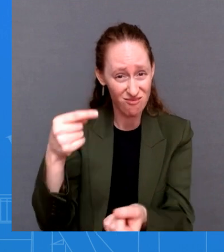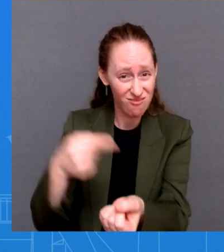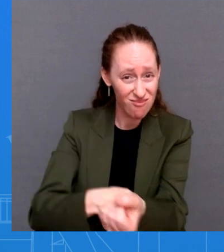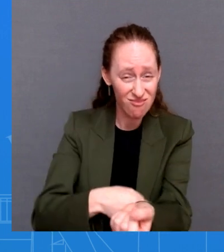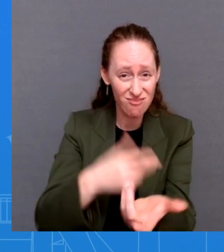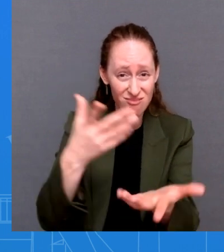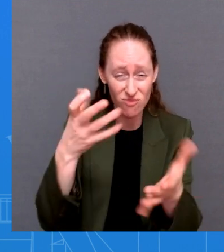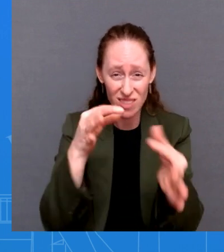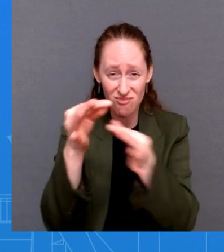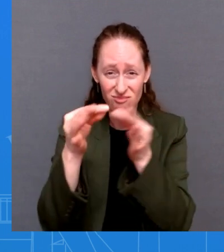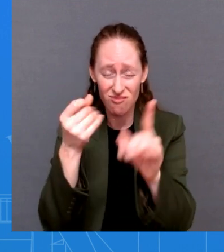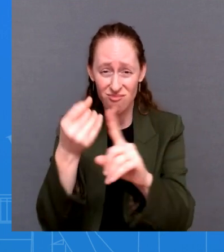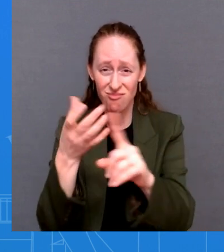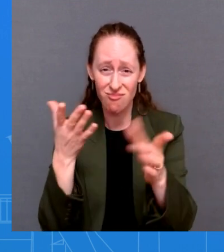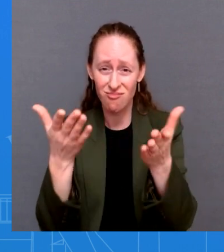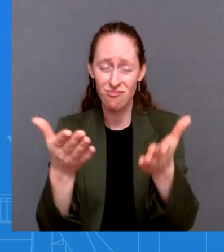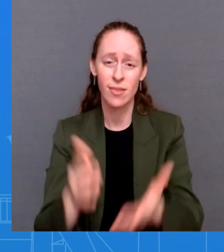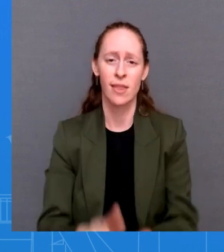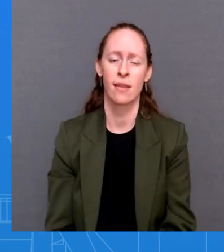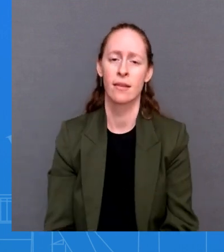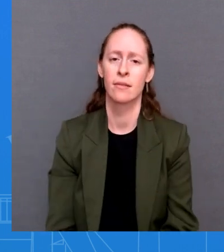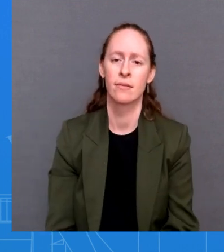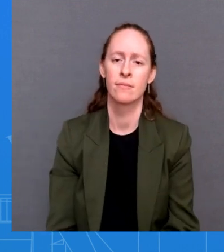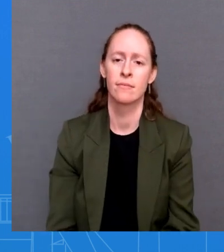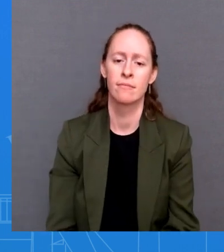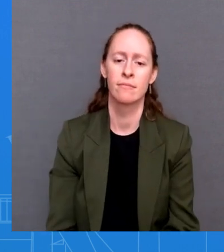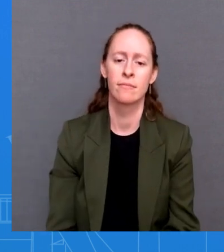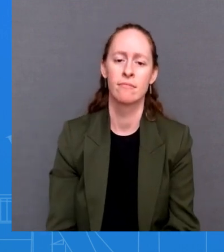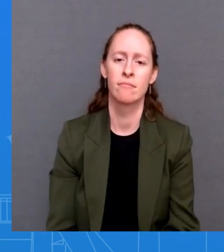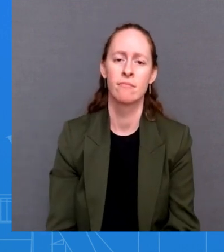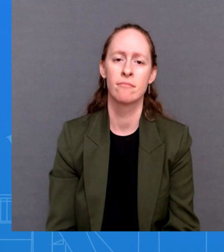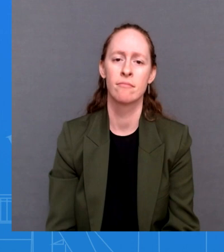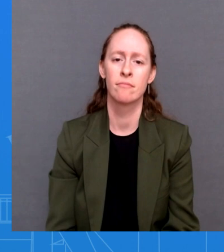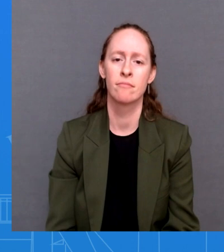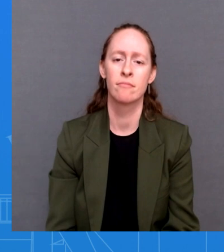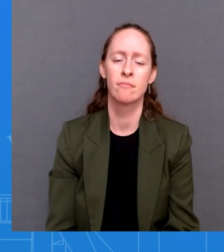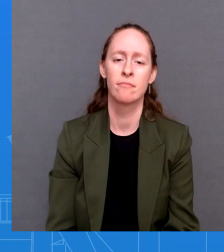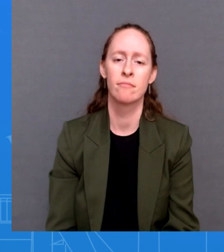I'm looking at the studies. The intradermal route actually may have more redness and itching,